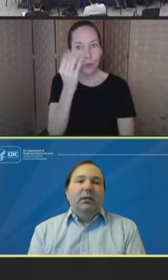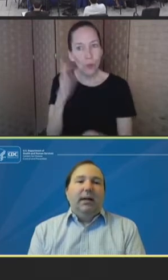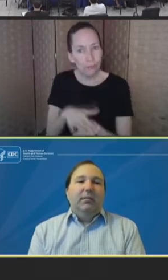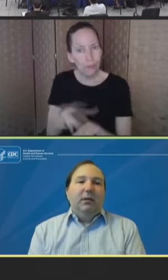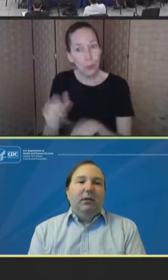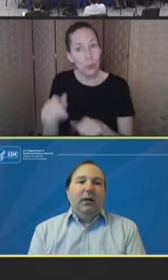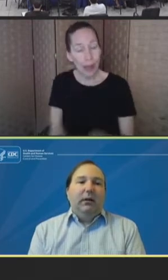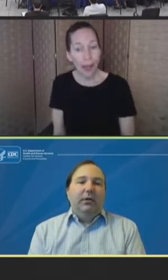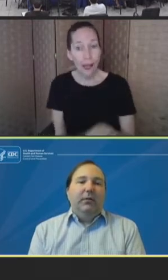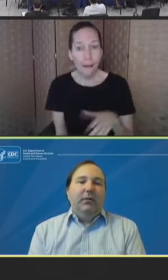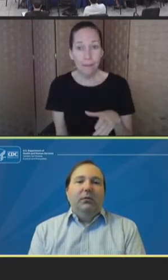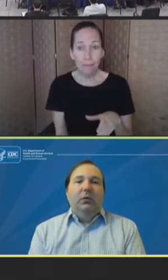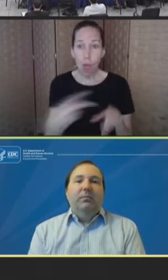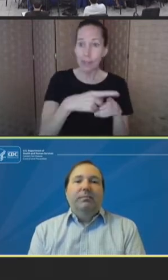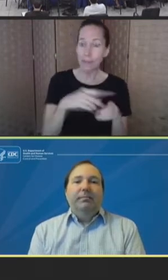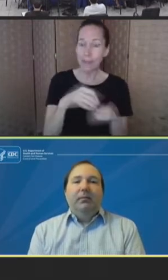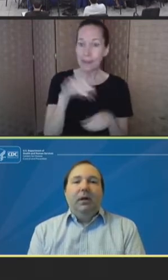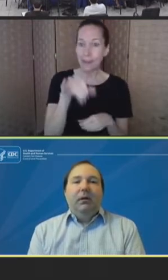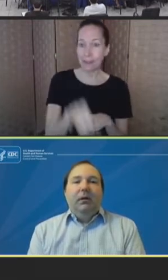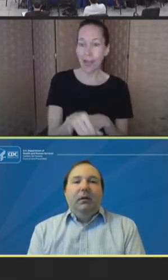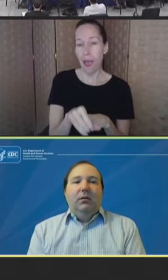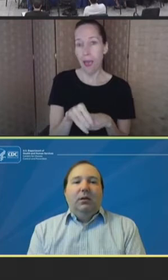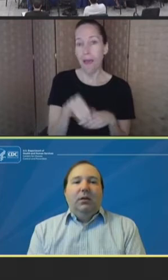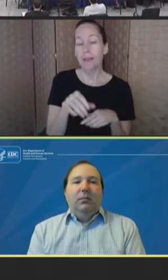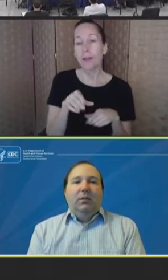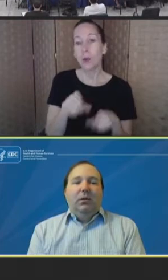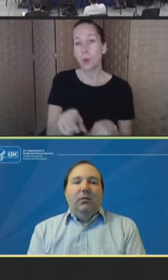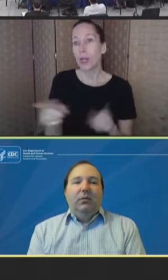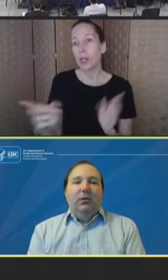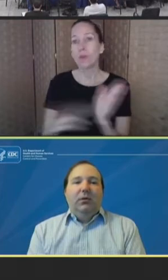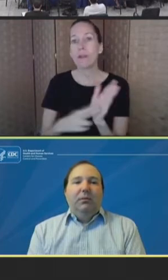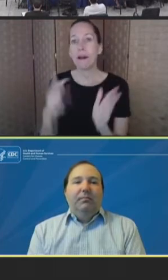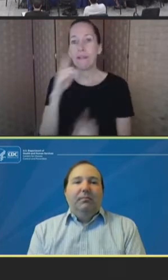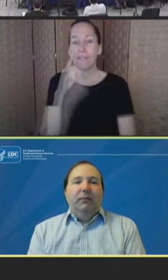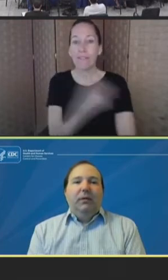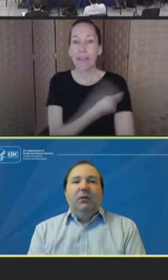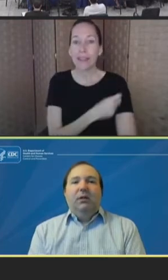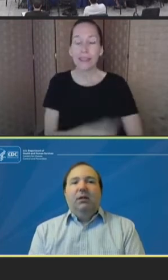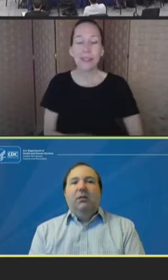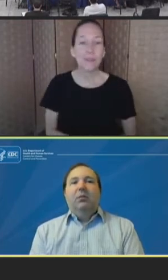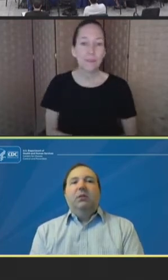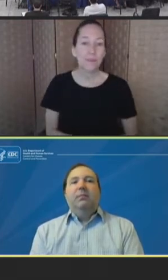the time that they're actually able to enroll. So that's something we're looking forward to. So next slide, please.